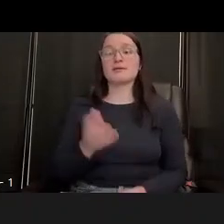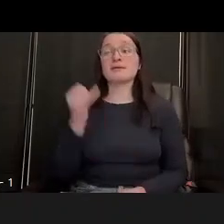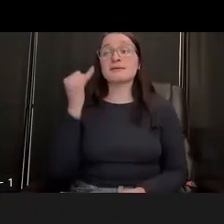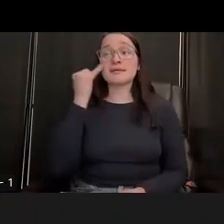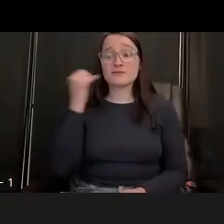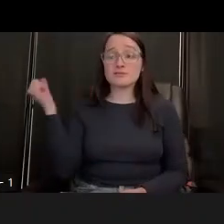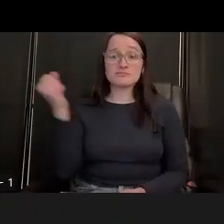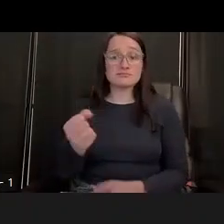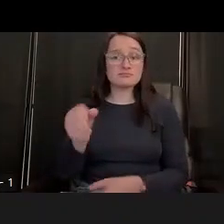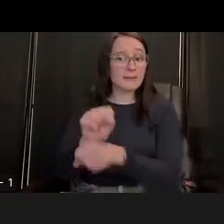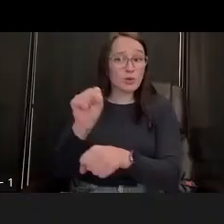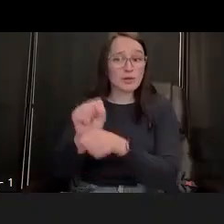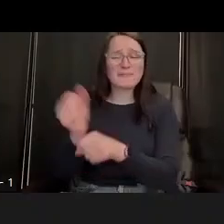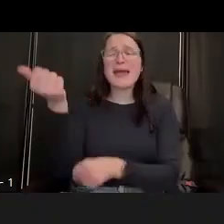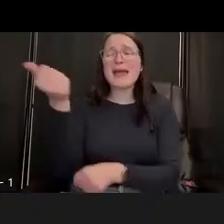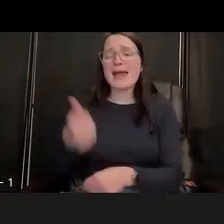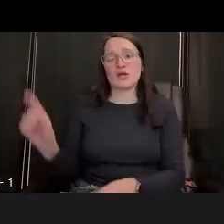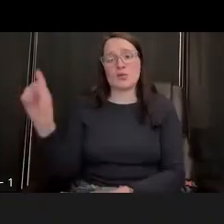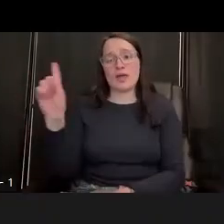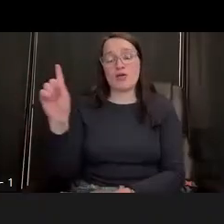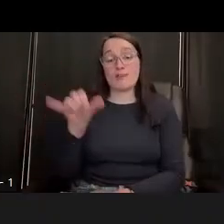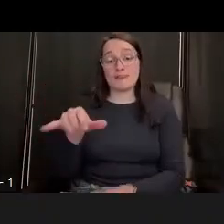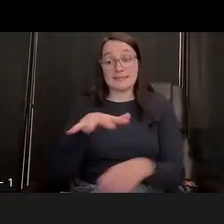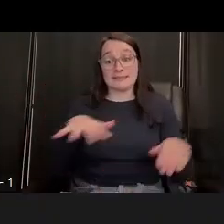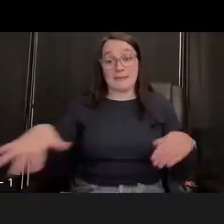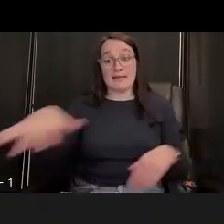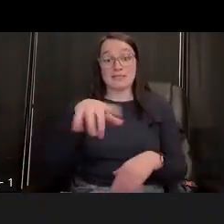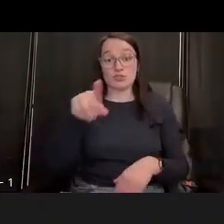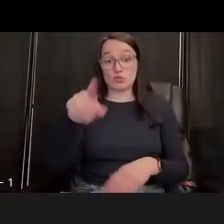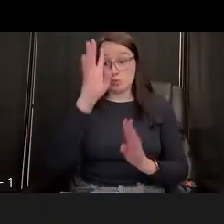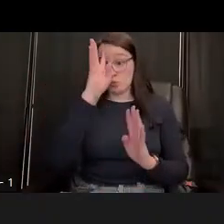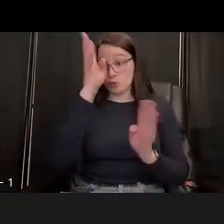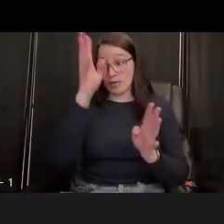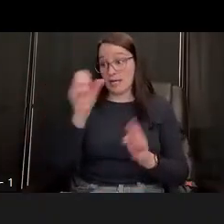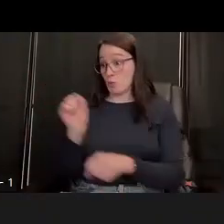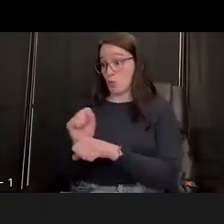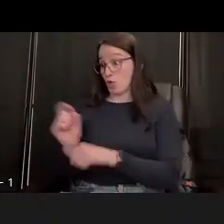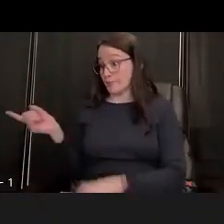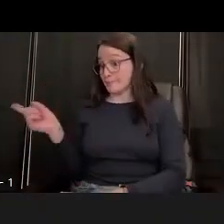don't just work in that space that you've created for them. It's it's not this is the space that you